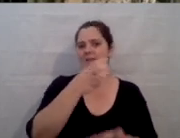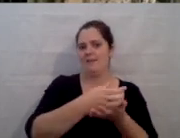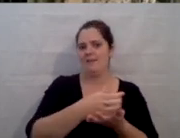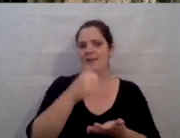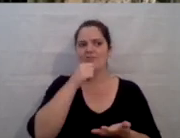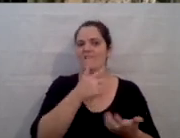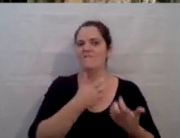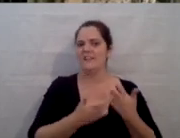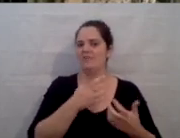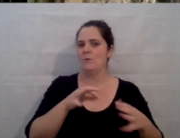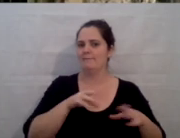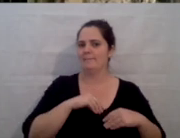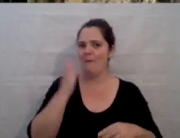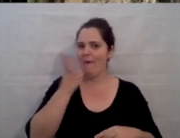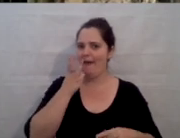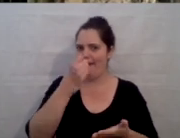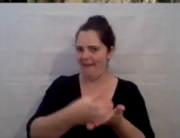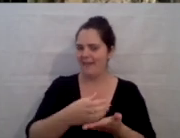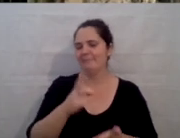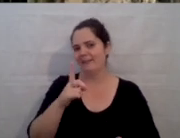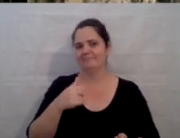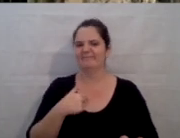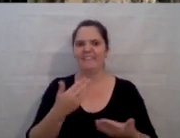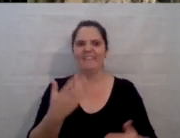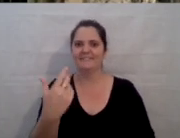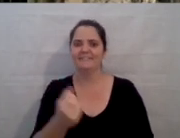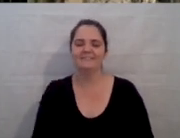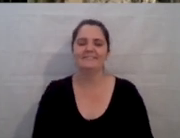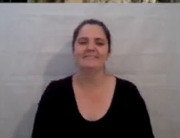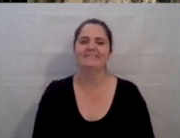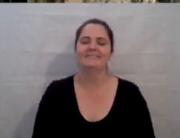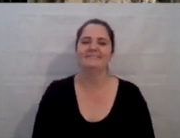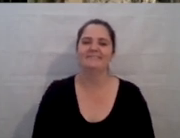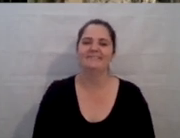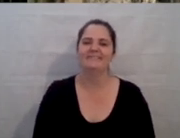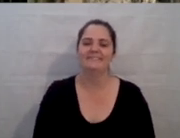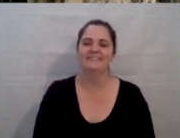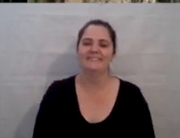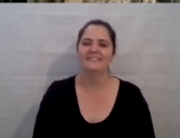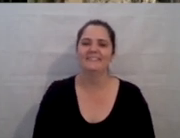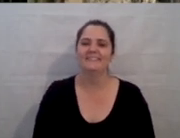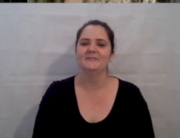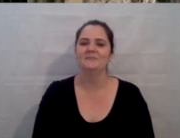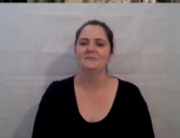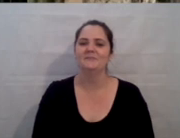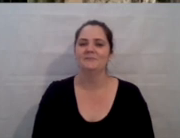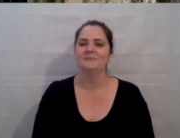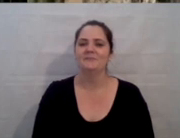Okay here we go, there we go, nice. Just get a little indication of the foot